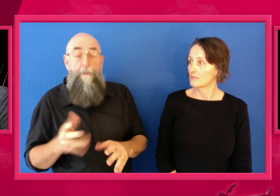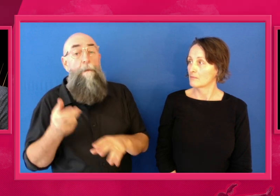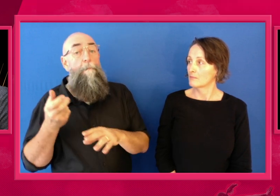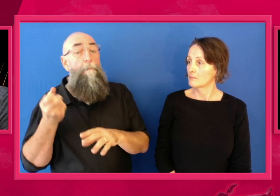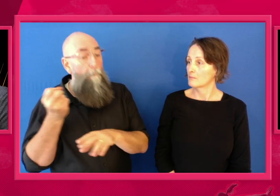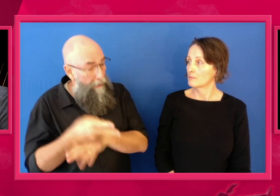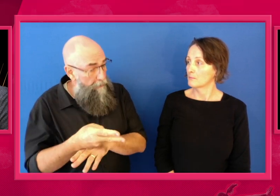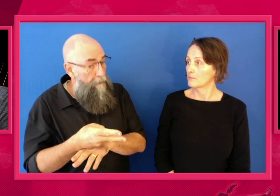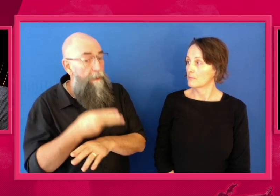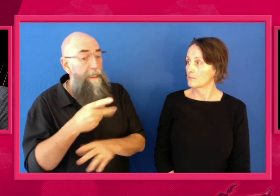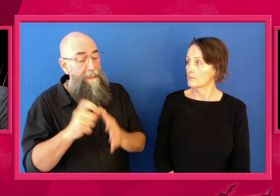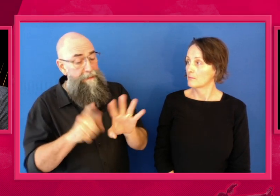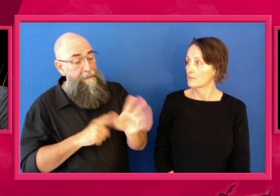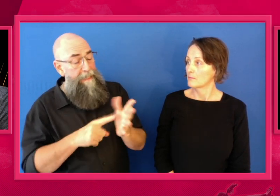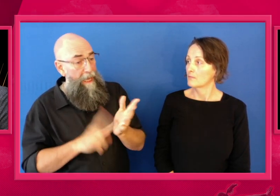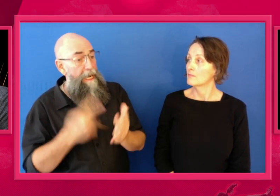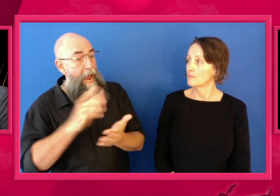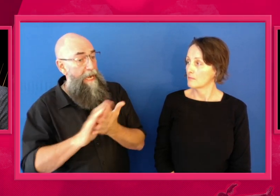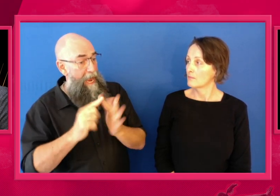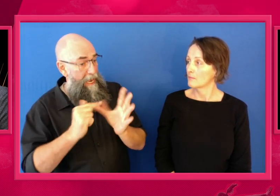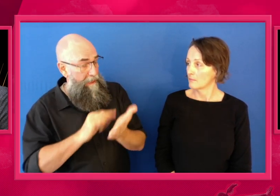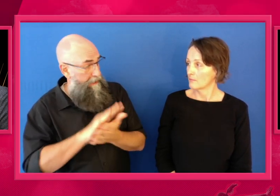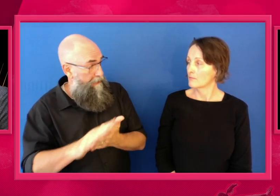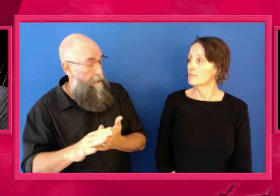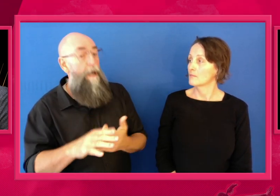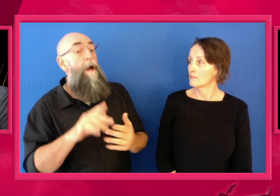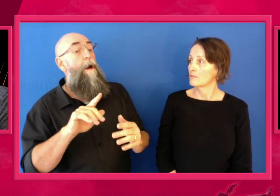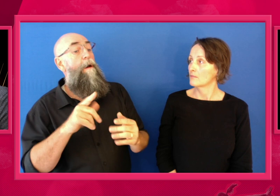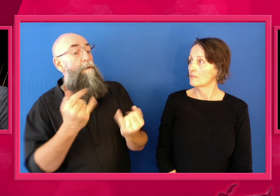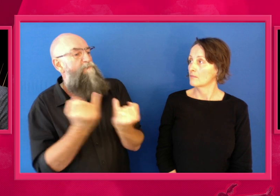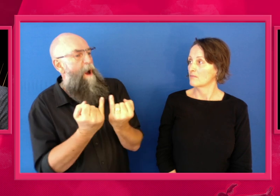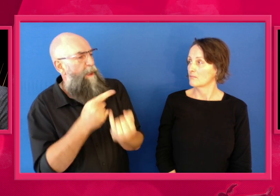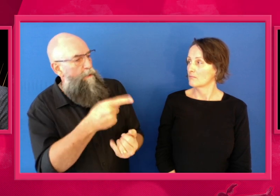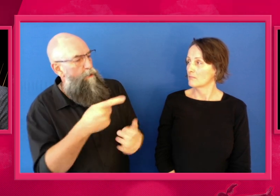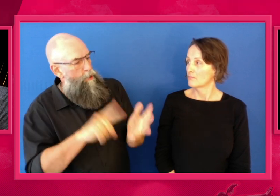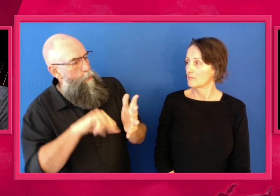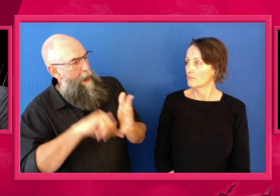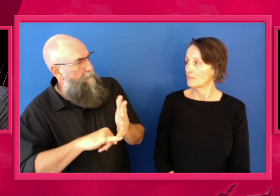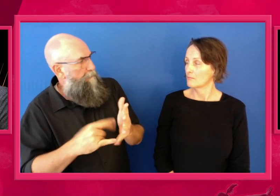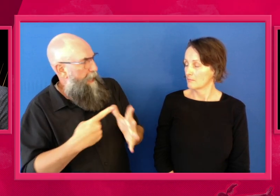beaten Dylan and Heath's major rivals in the US. So they're obviously got form. And now